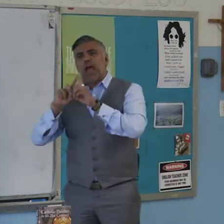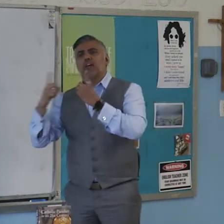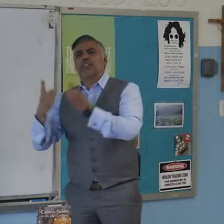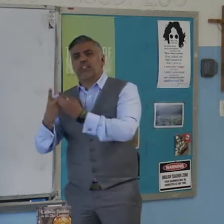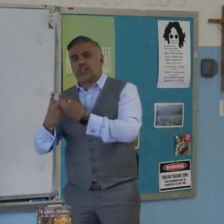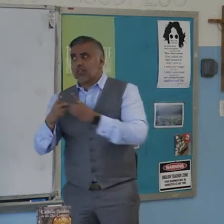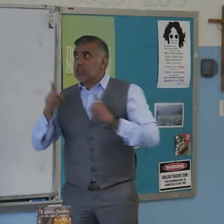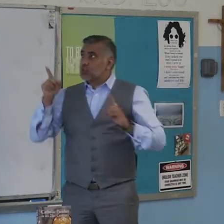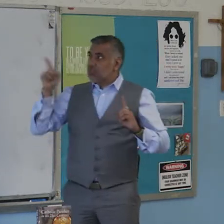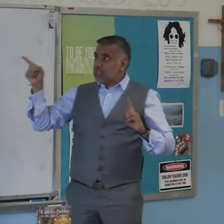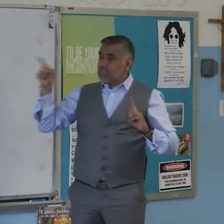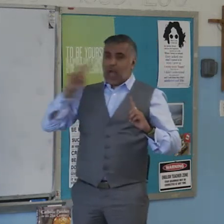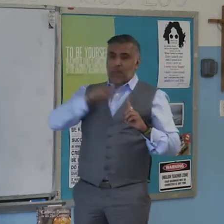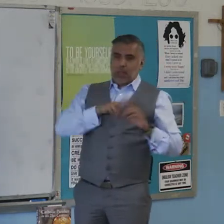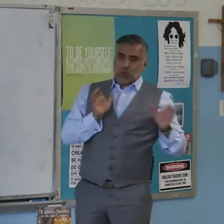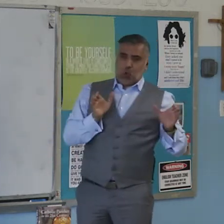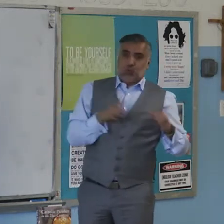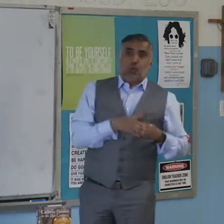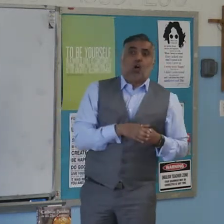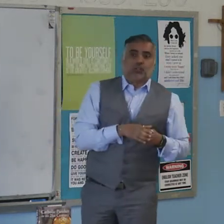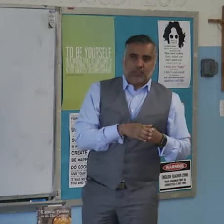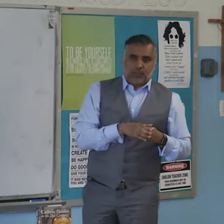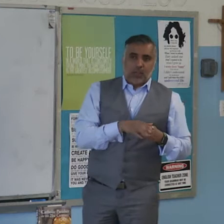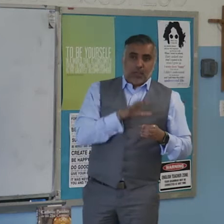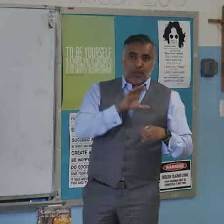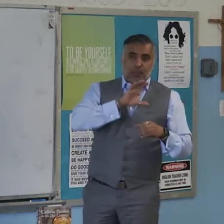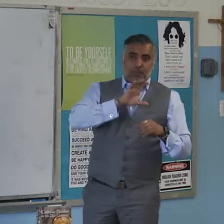this only applies to a smaller subset, that the parish could be answering these